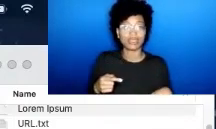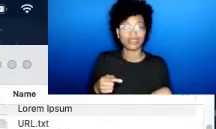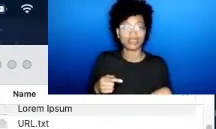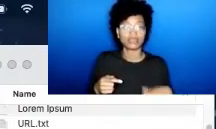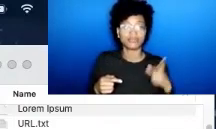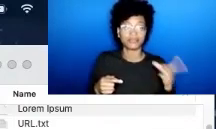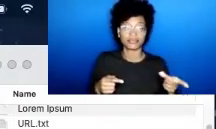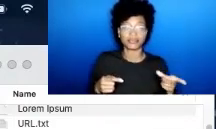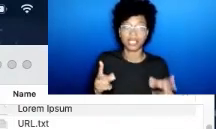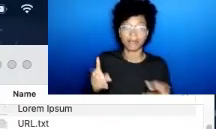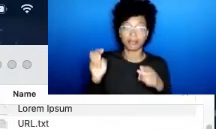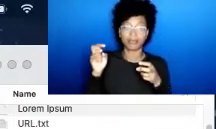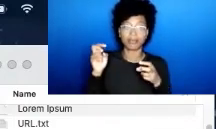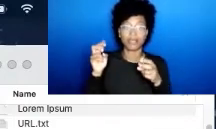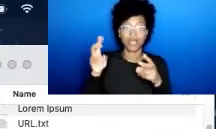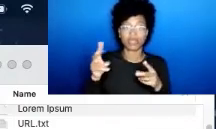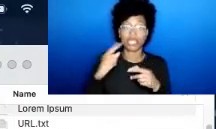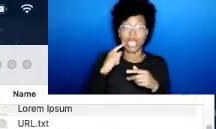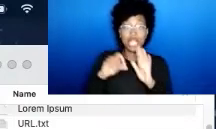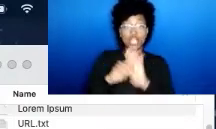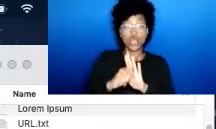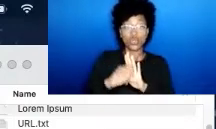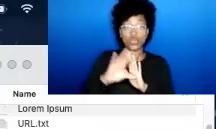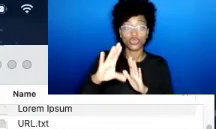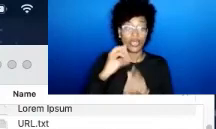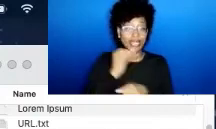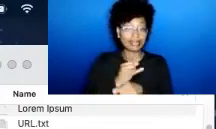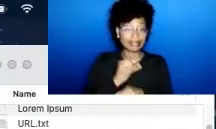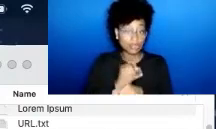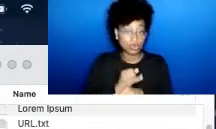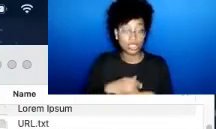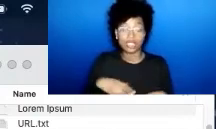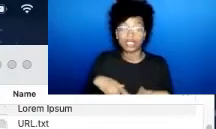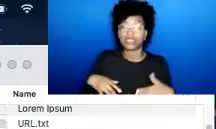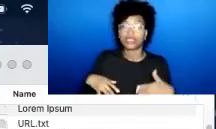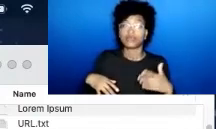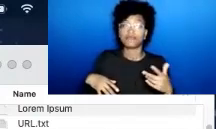your institution. You click on this and you are now familiar